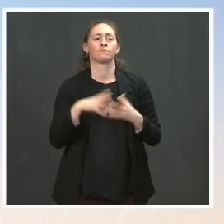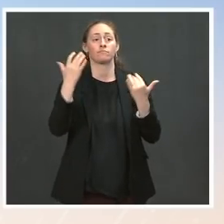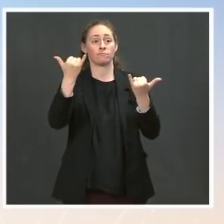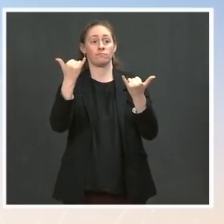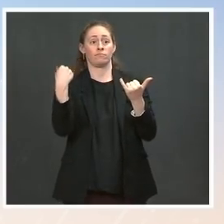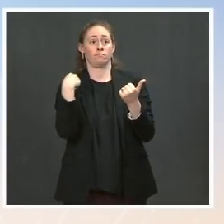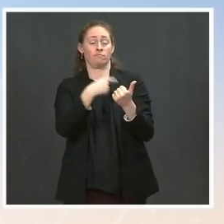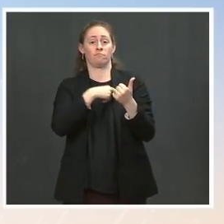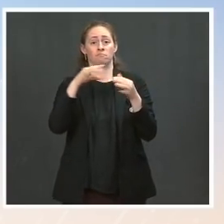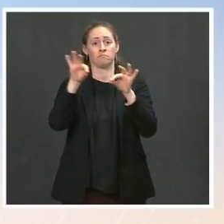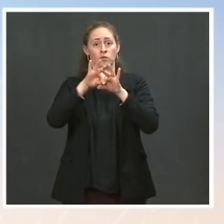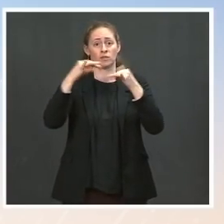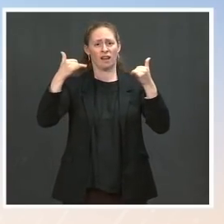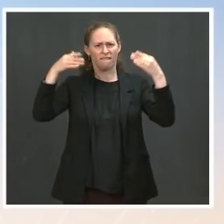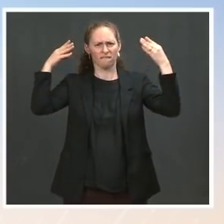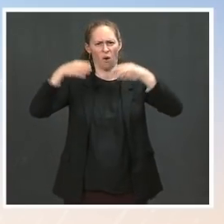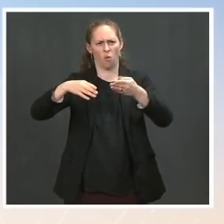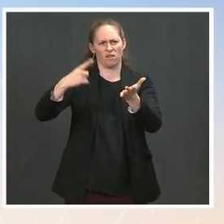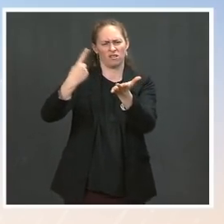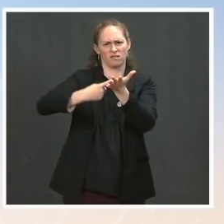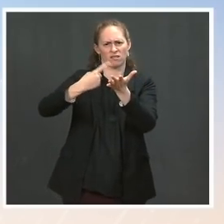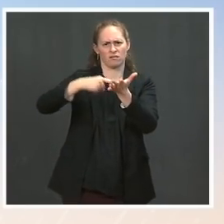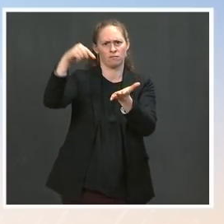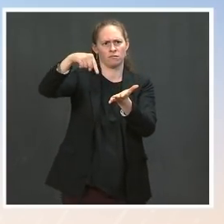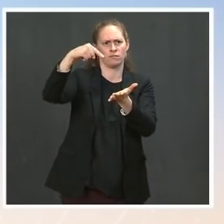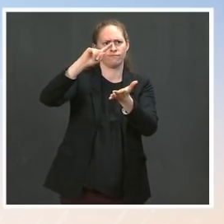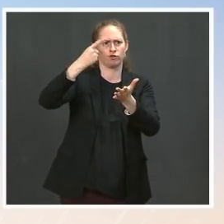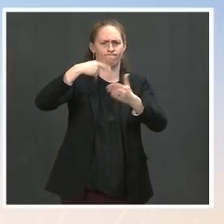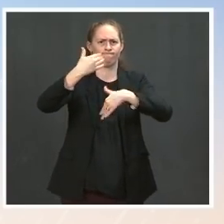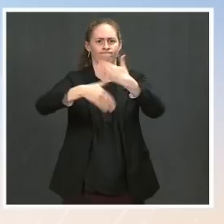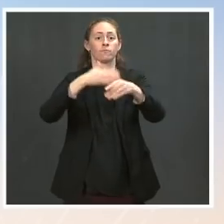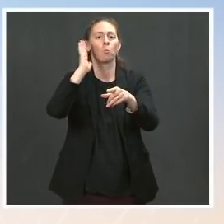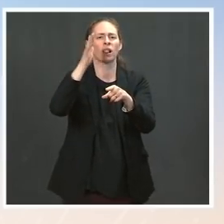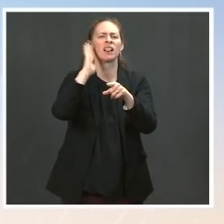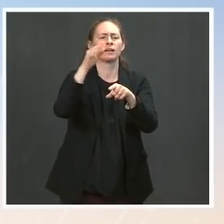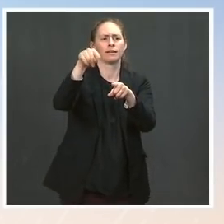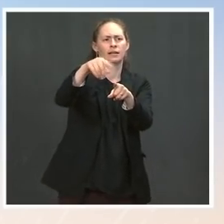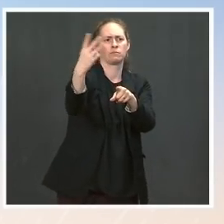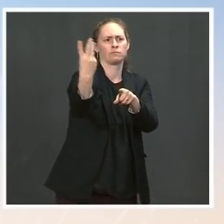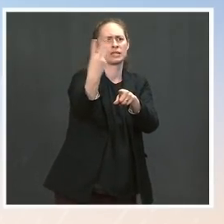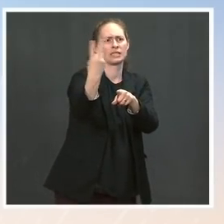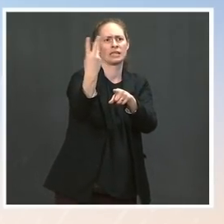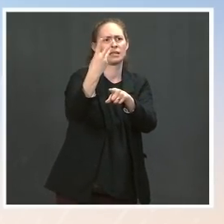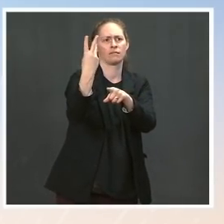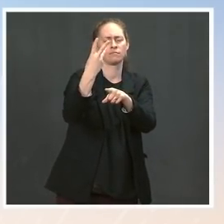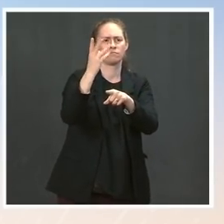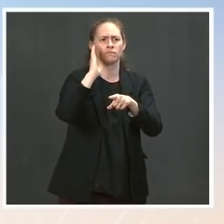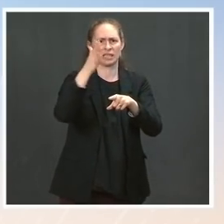that we expect to proceed this Wednesday in Vienna, to -- the diplomatic discussions that are --